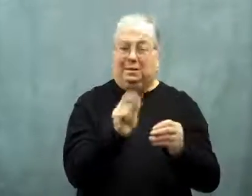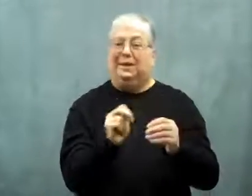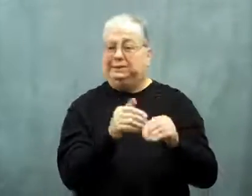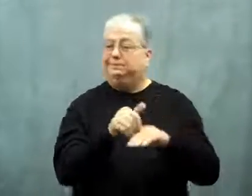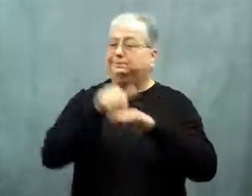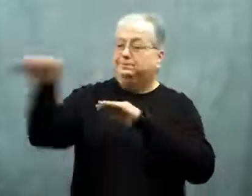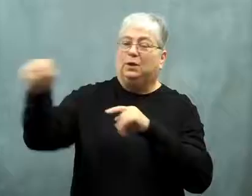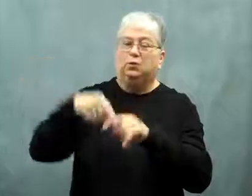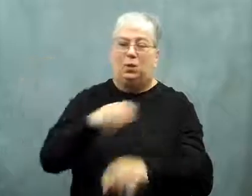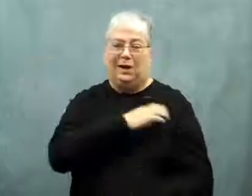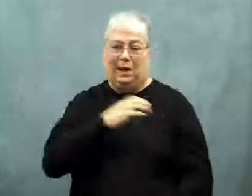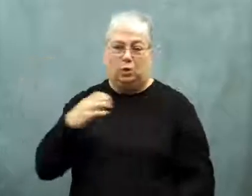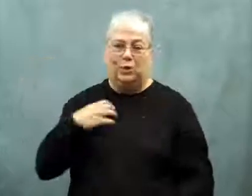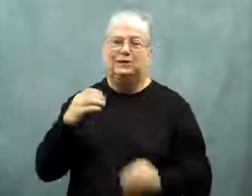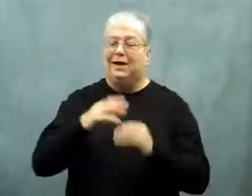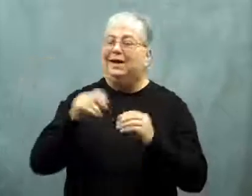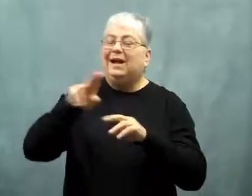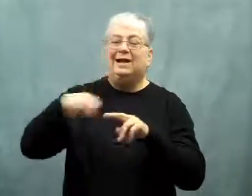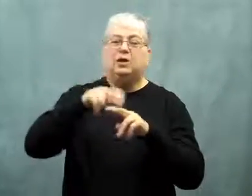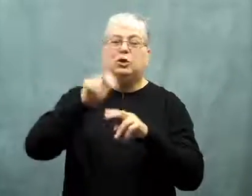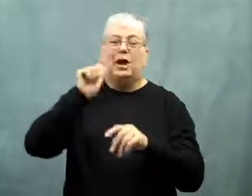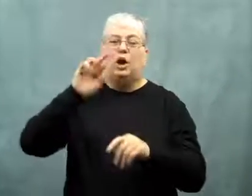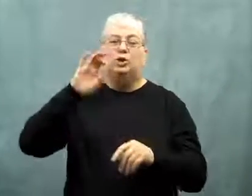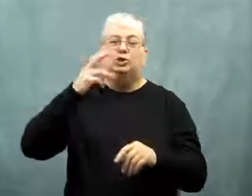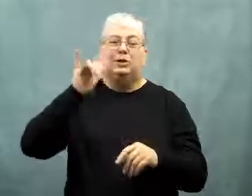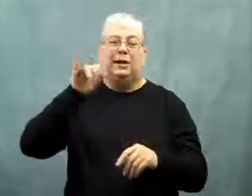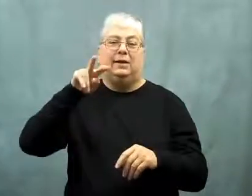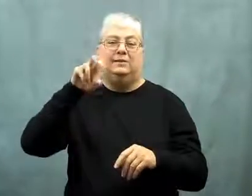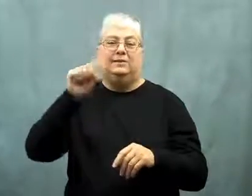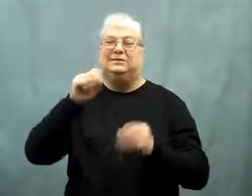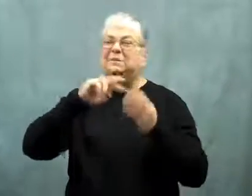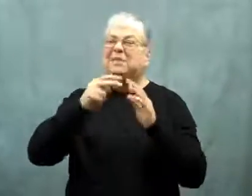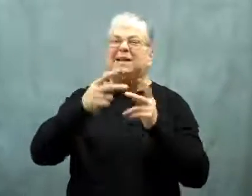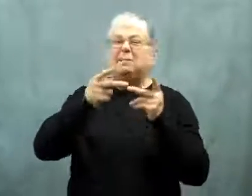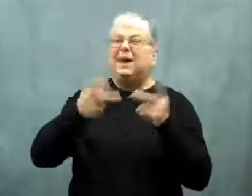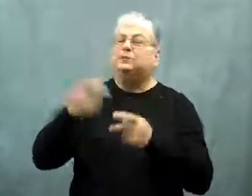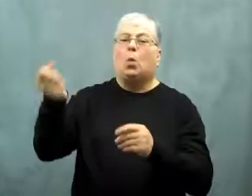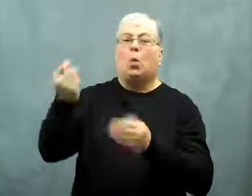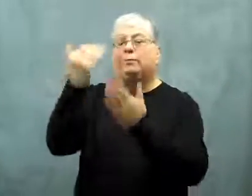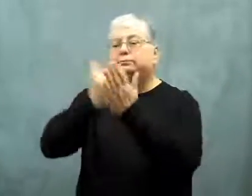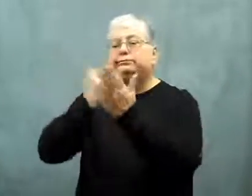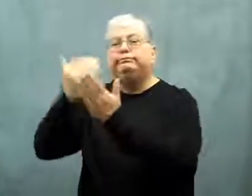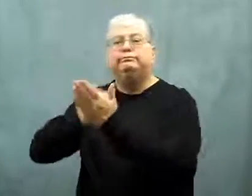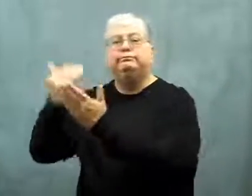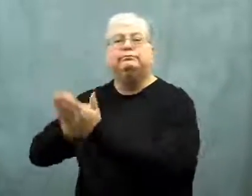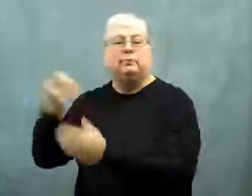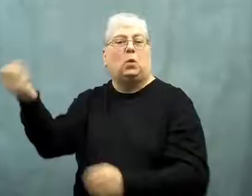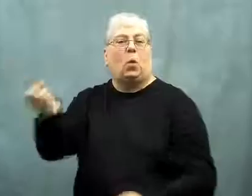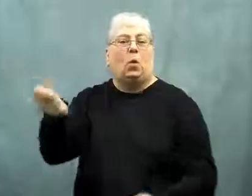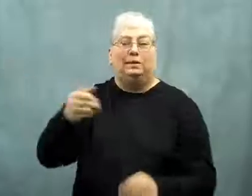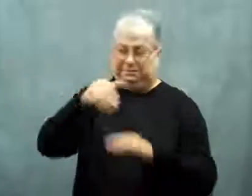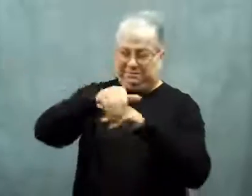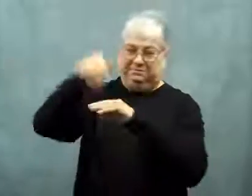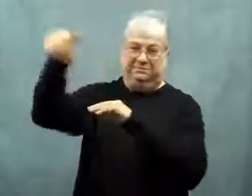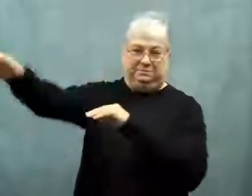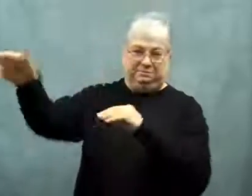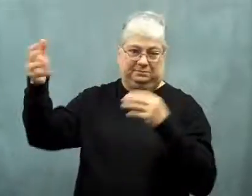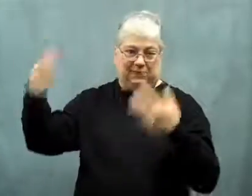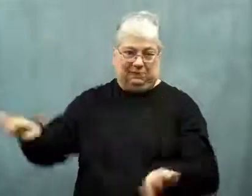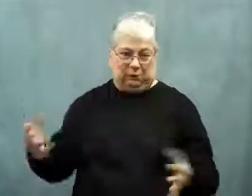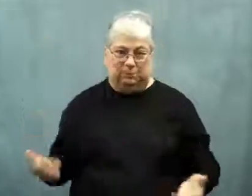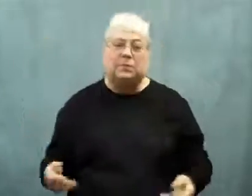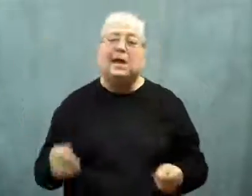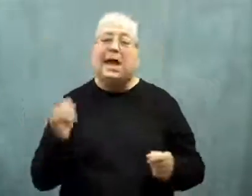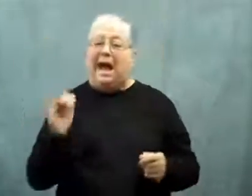Then those are sent to Congress and the National Archives.